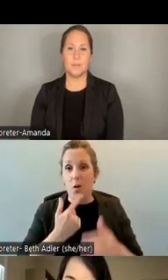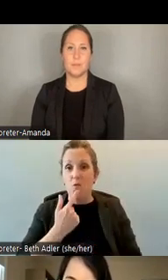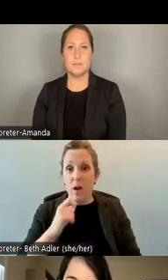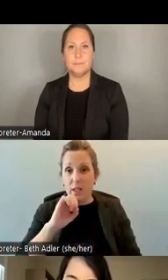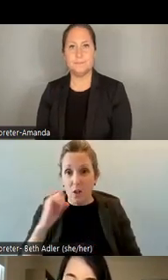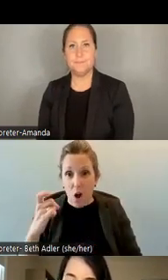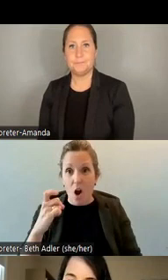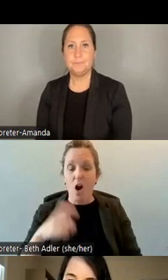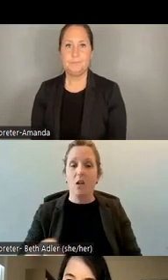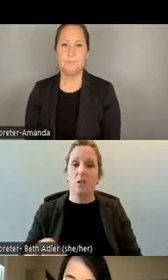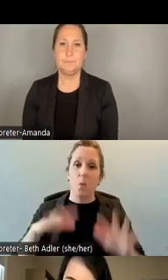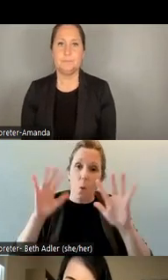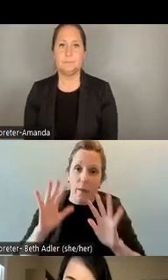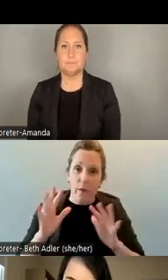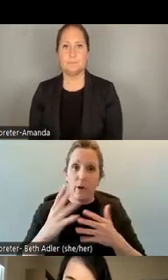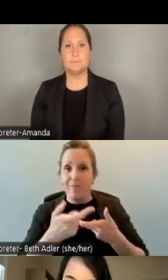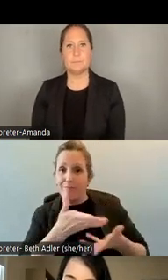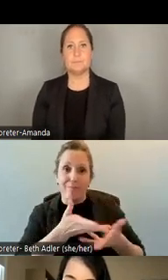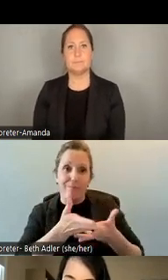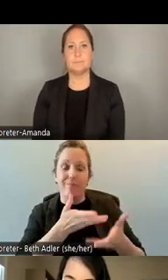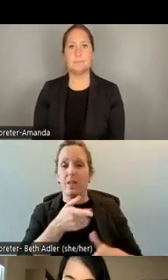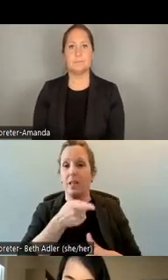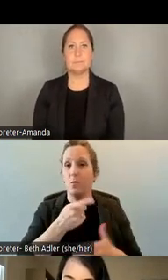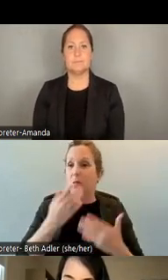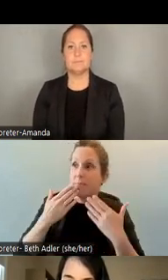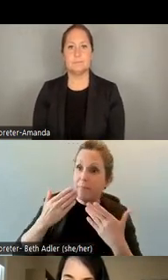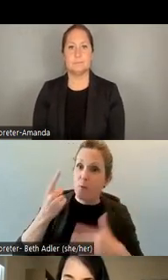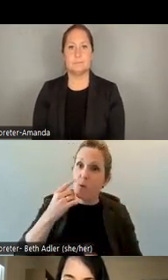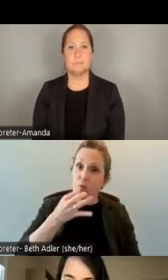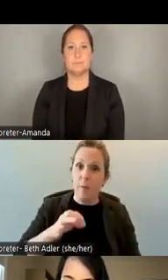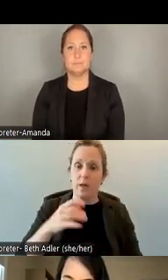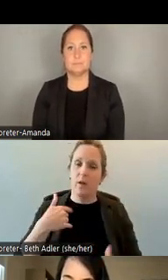went on our way and that moment really shattered so many misconceptions I had about people